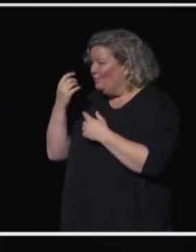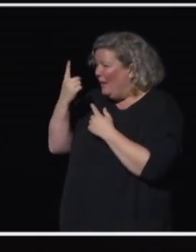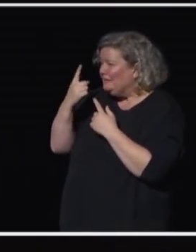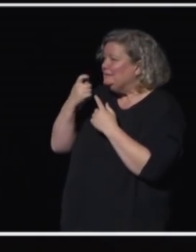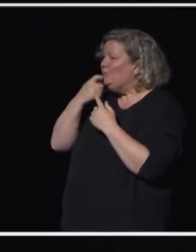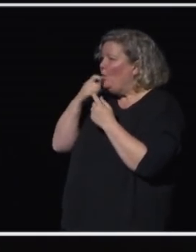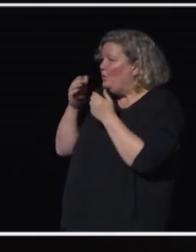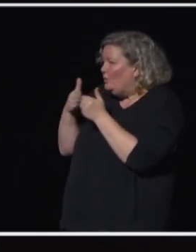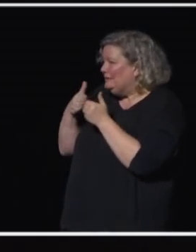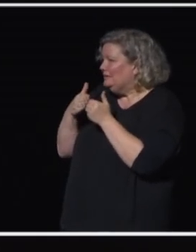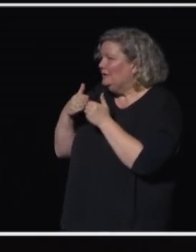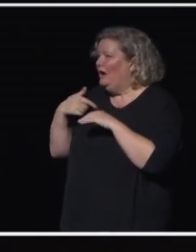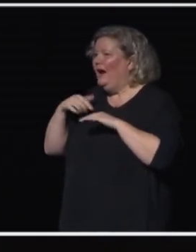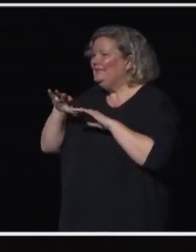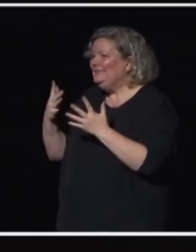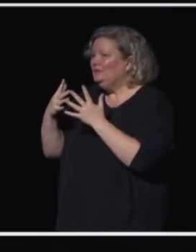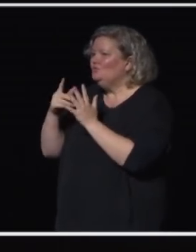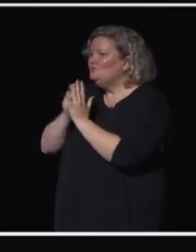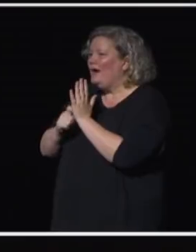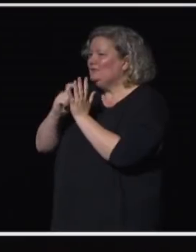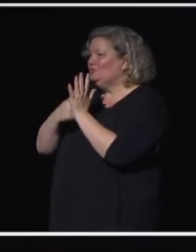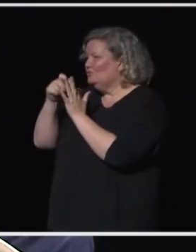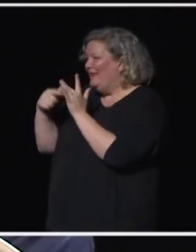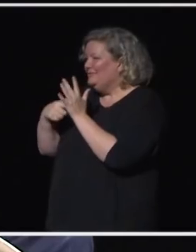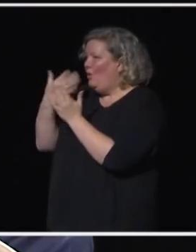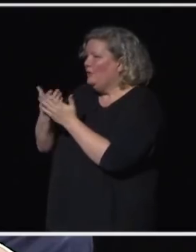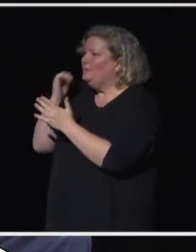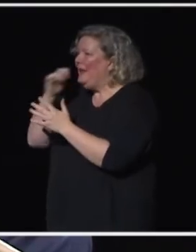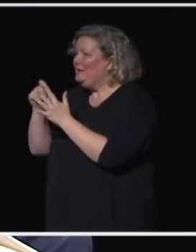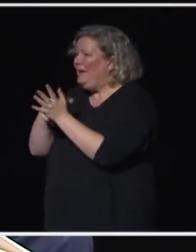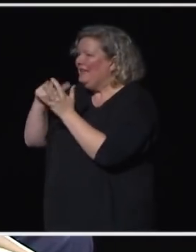I did not have a writers credit on the Black Panther movie as much as I would've liked to.